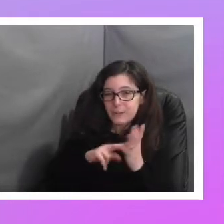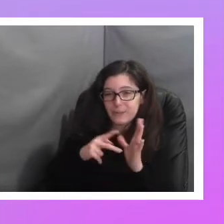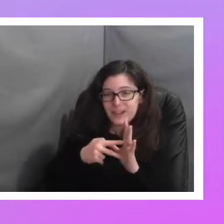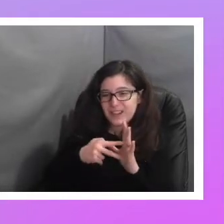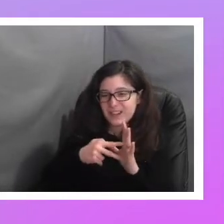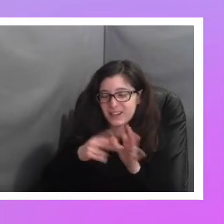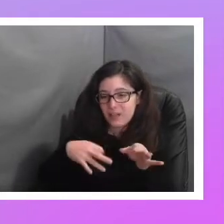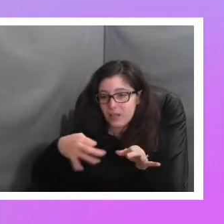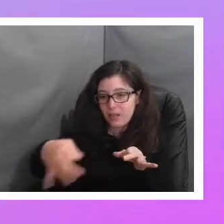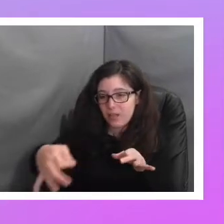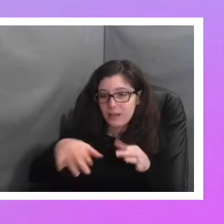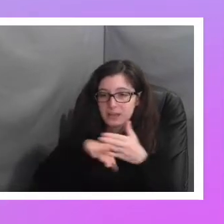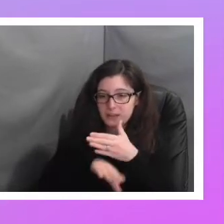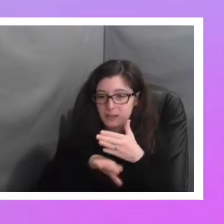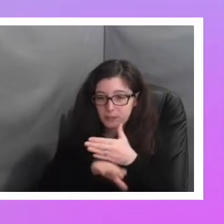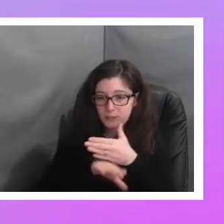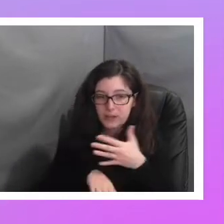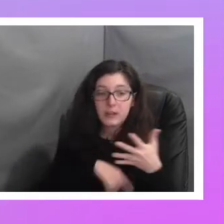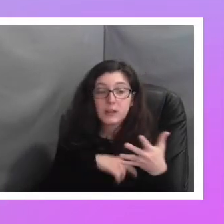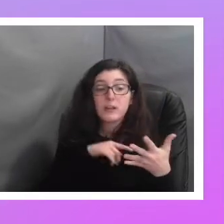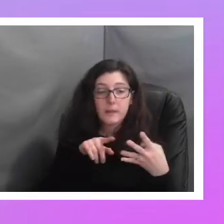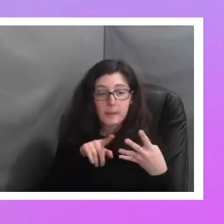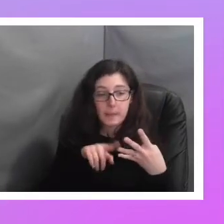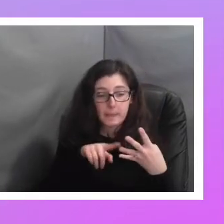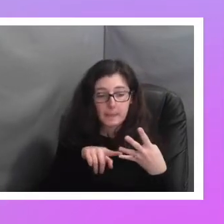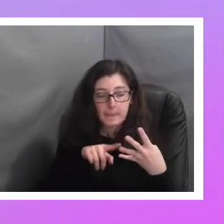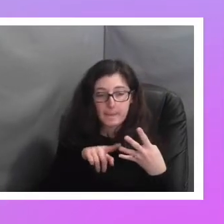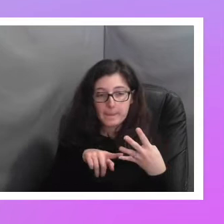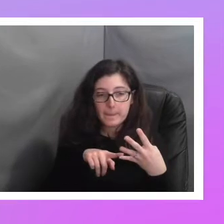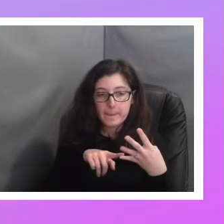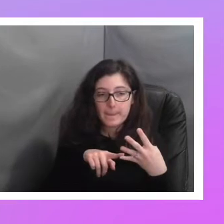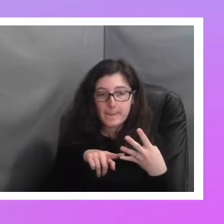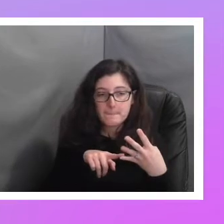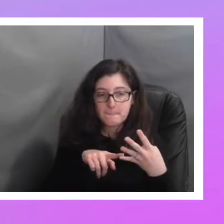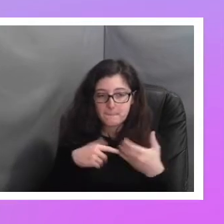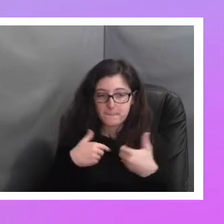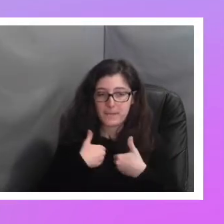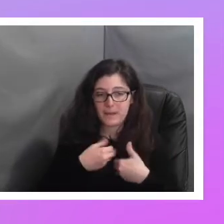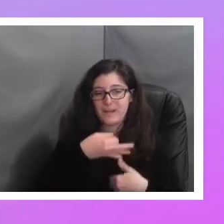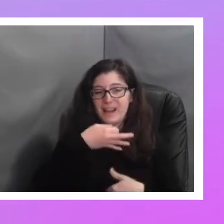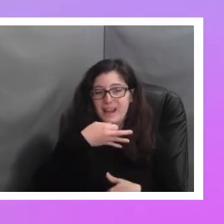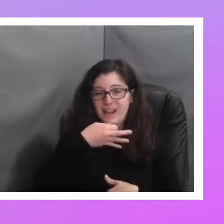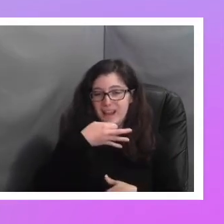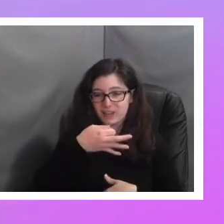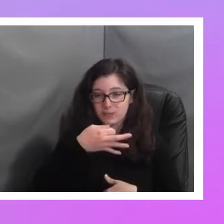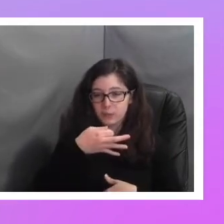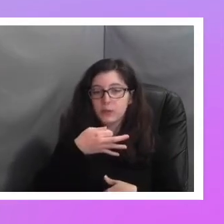And then, provide experts and resources for both developers and content creators when they run into a problem,